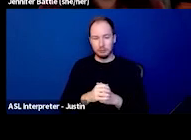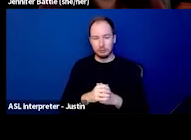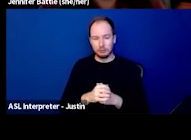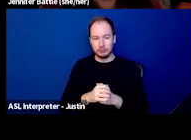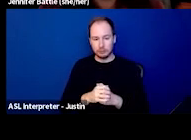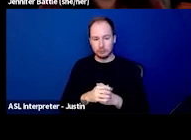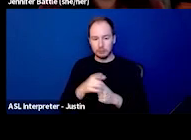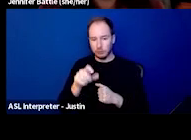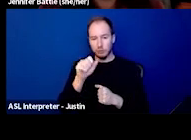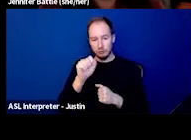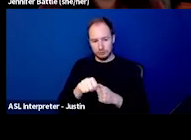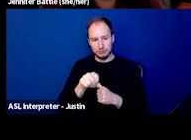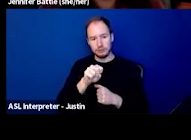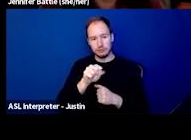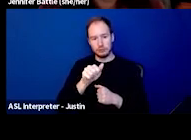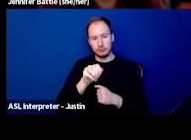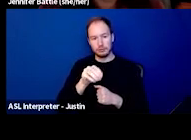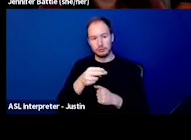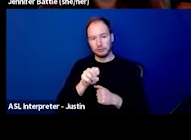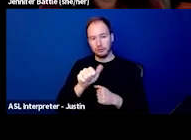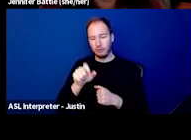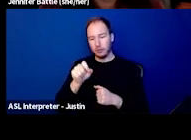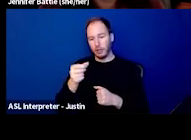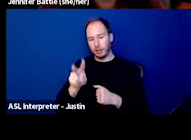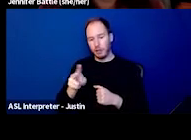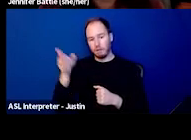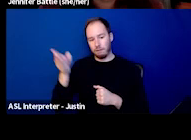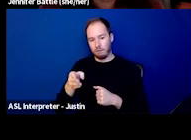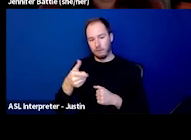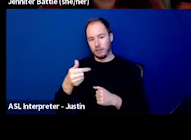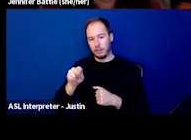and you can go to samhsa.gov/gains-center,